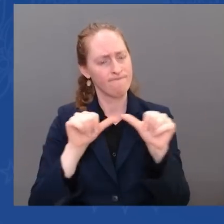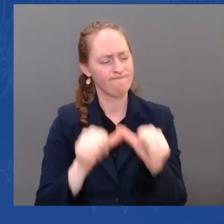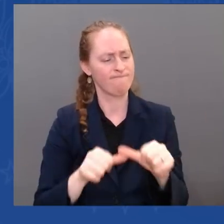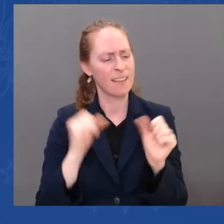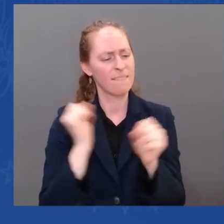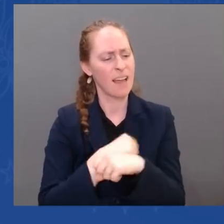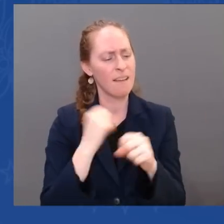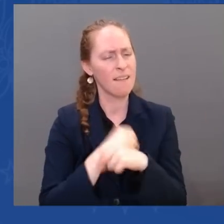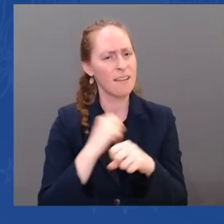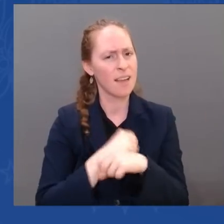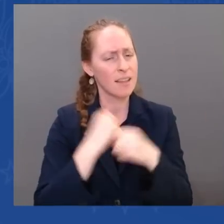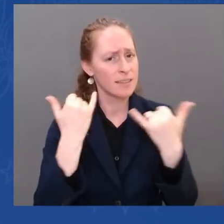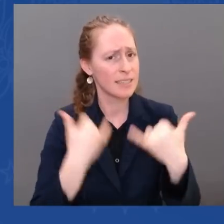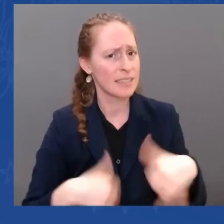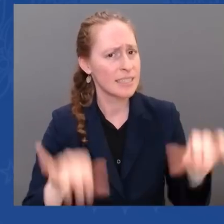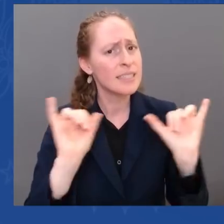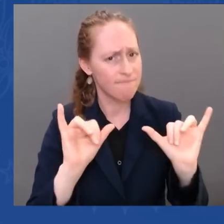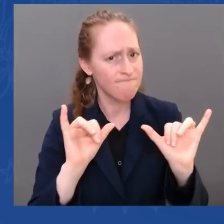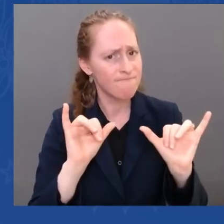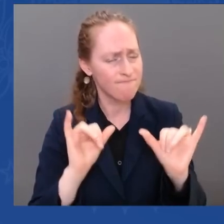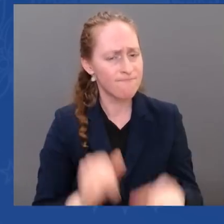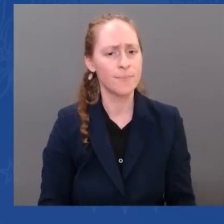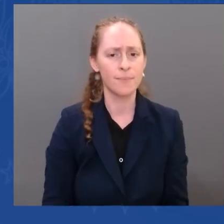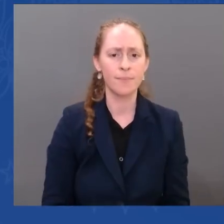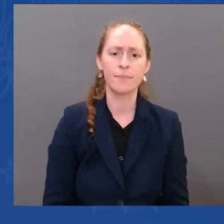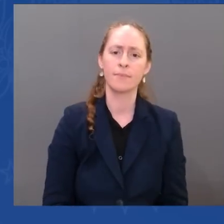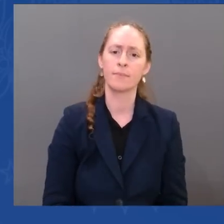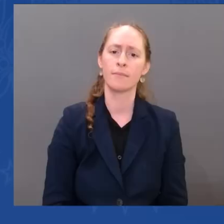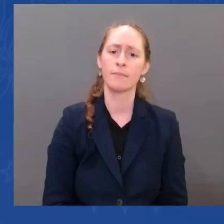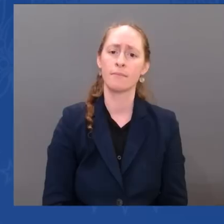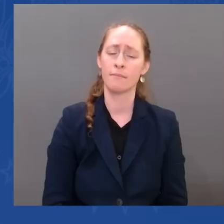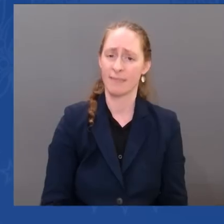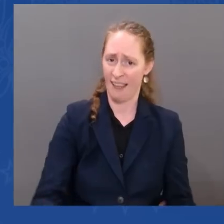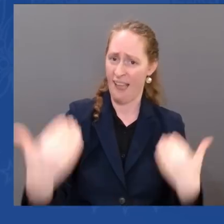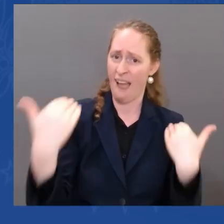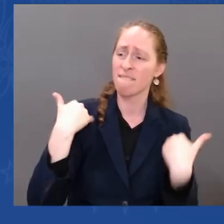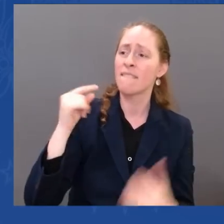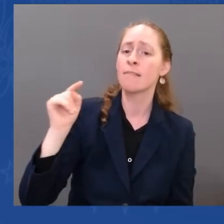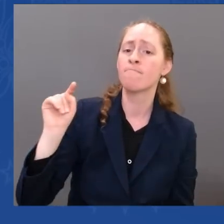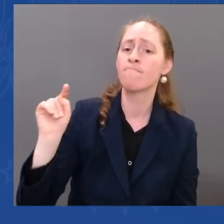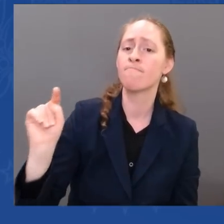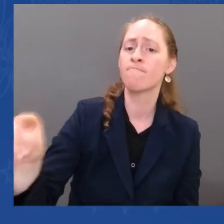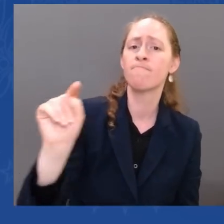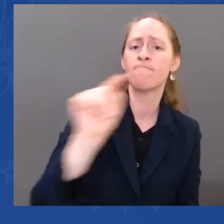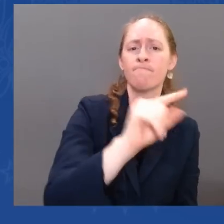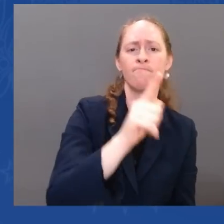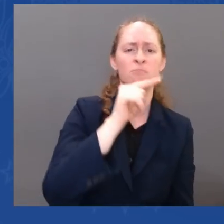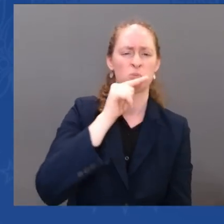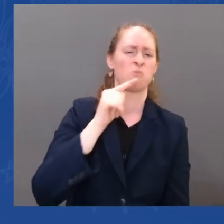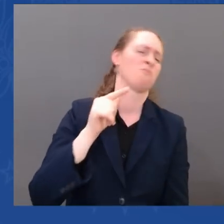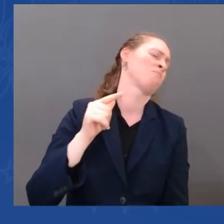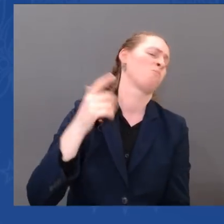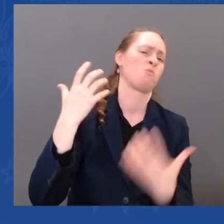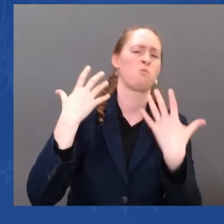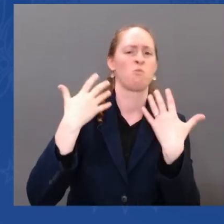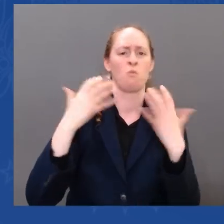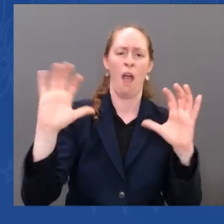Because in our imperfect world, the appetites and ambitions of the few forever seek to dominate the lives and liberties of the many.